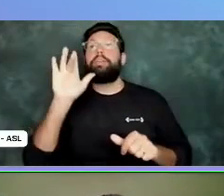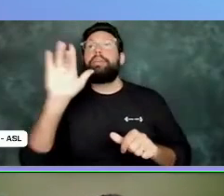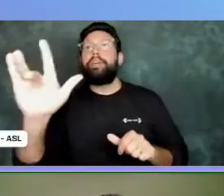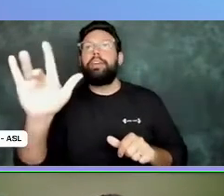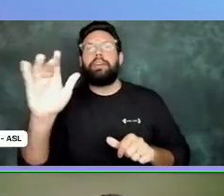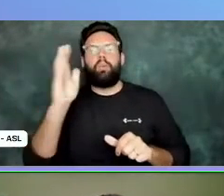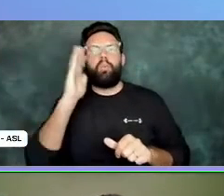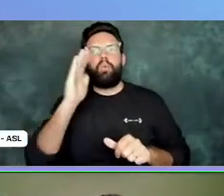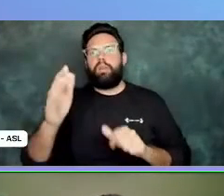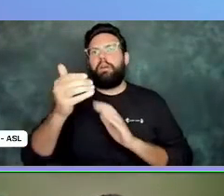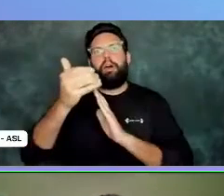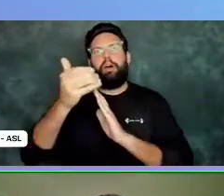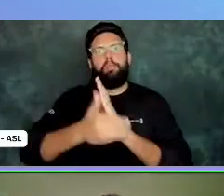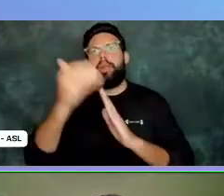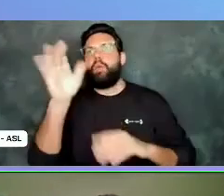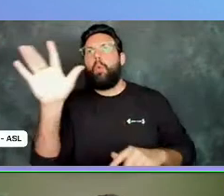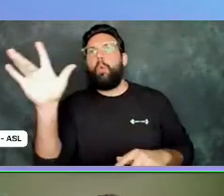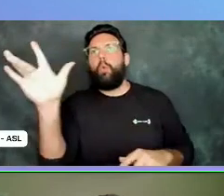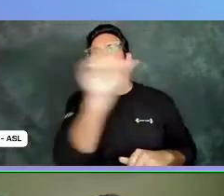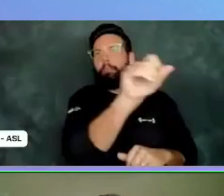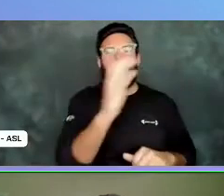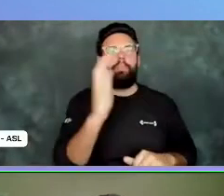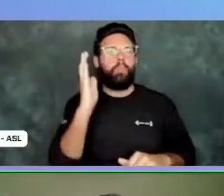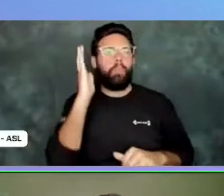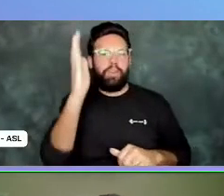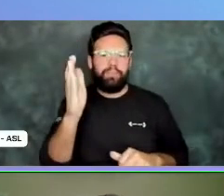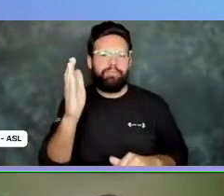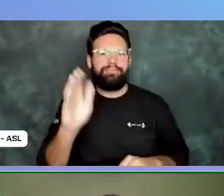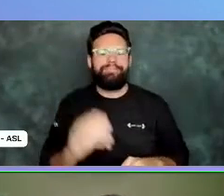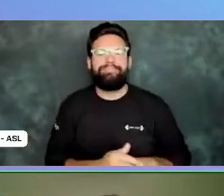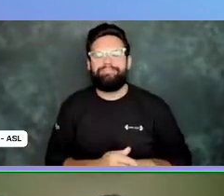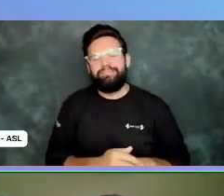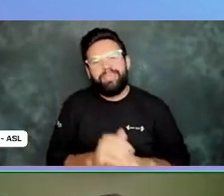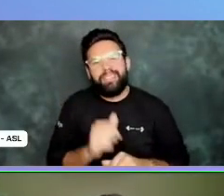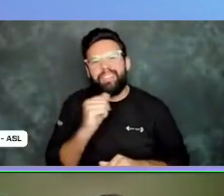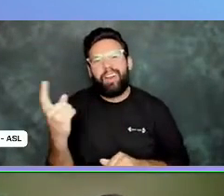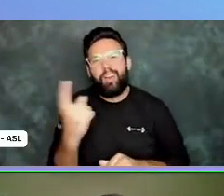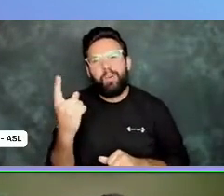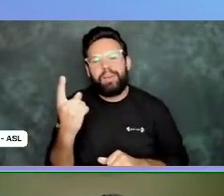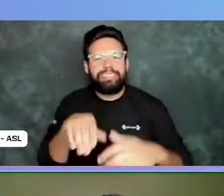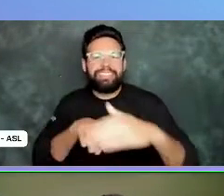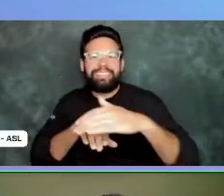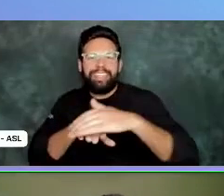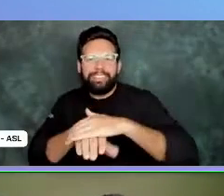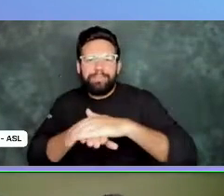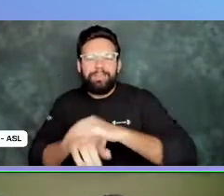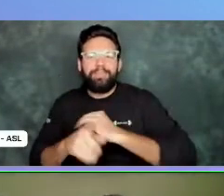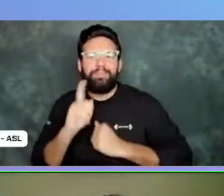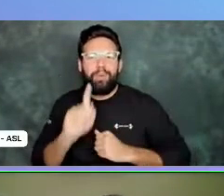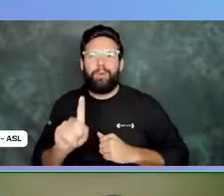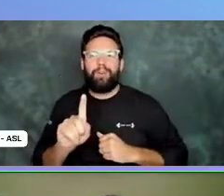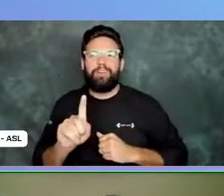in some browsers creates a control to clear the search field, and that's the little